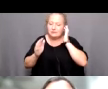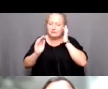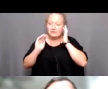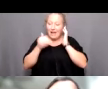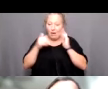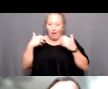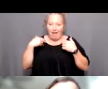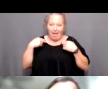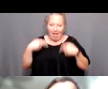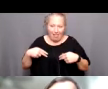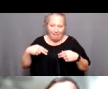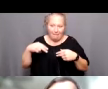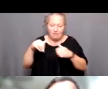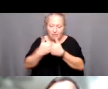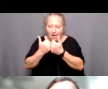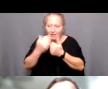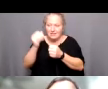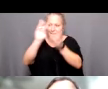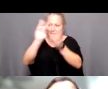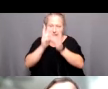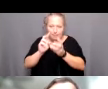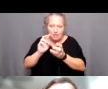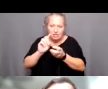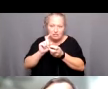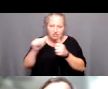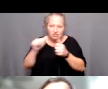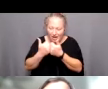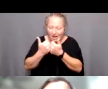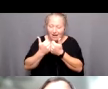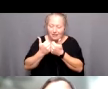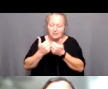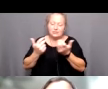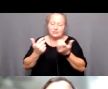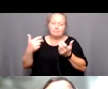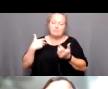challenges and climate challenges. So I wanted to answer this first by